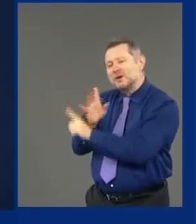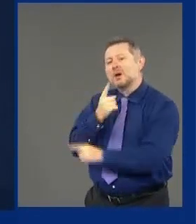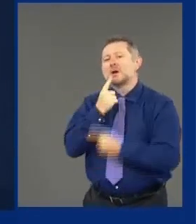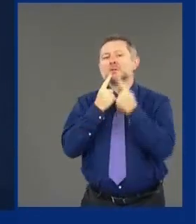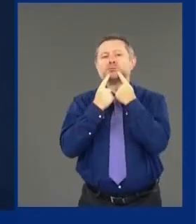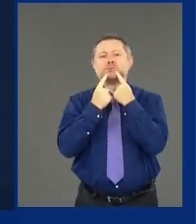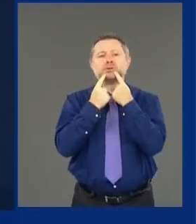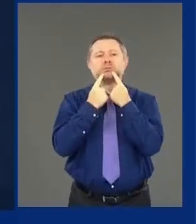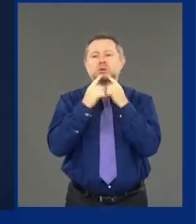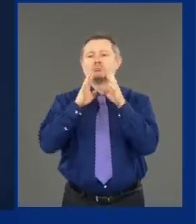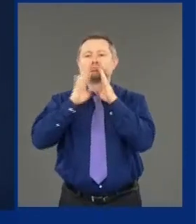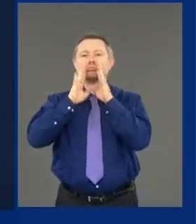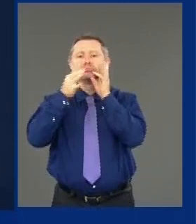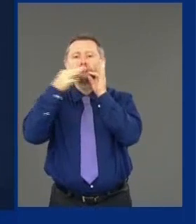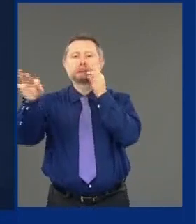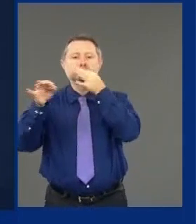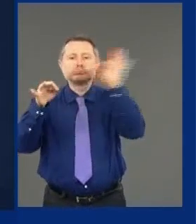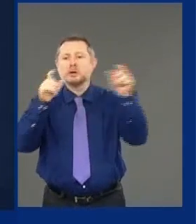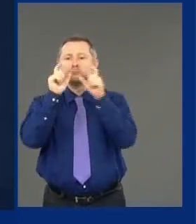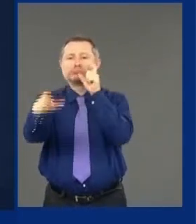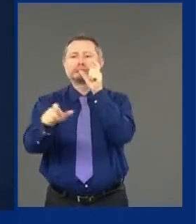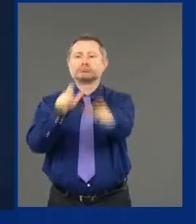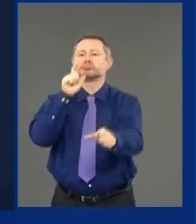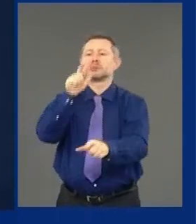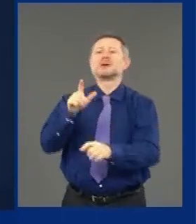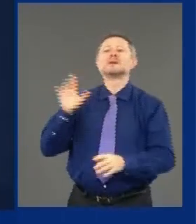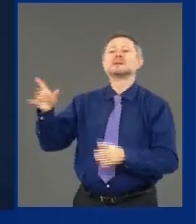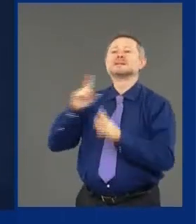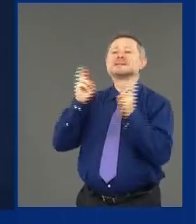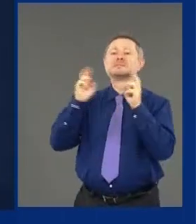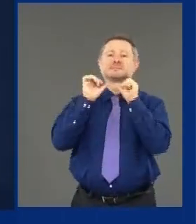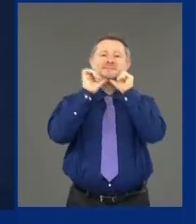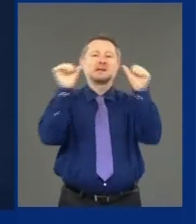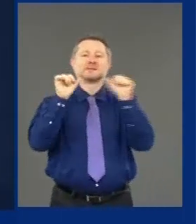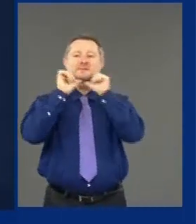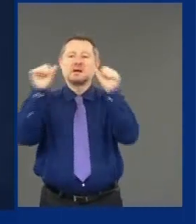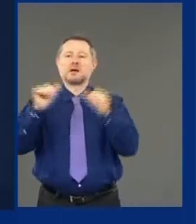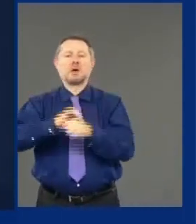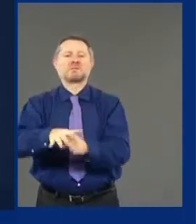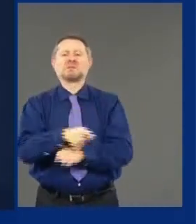BECAUSE HE IS THE PRESIDENT. THIS IS ALSO THE WORDS THAT CAME